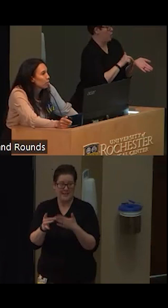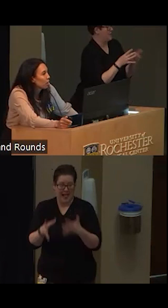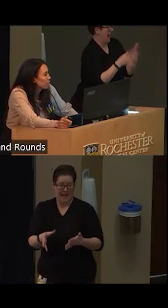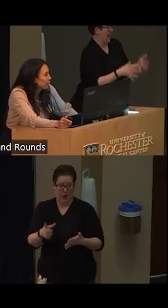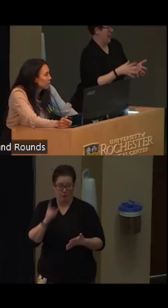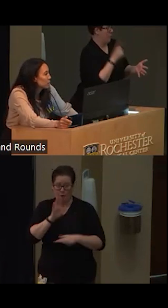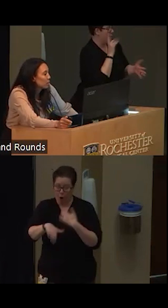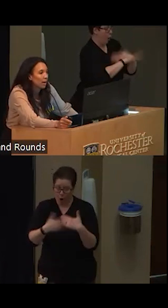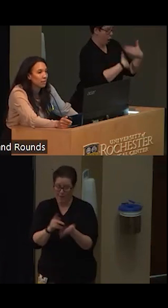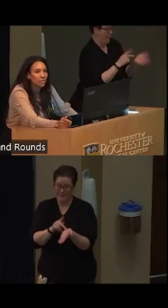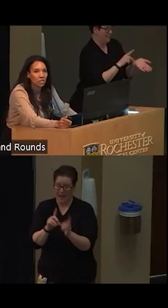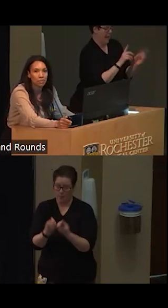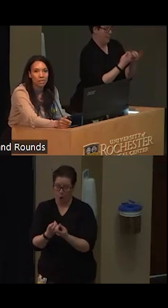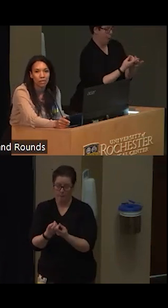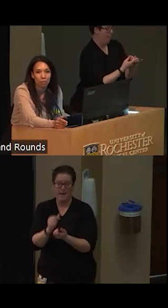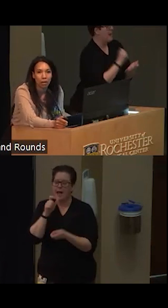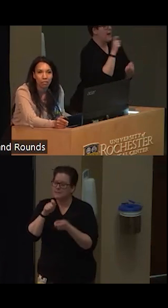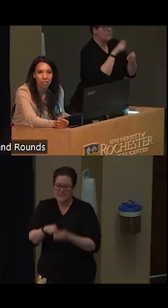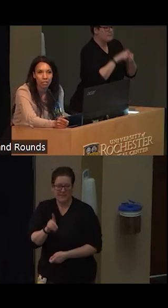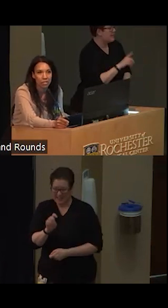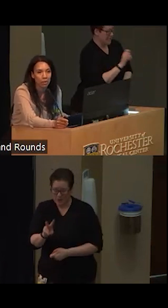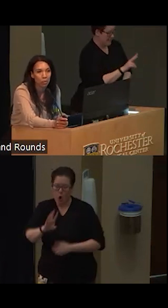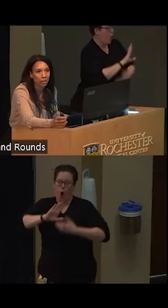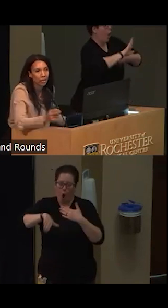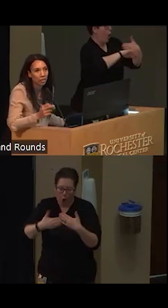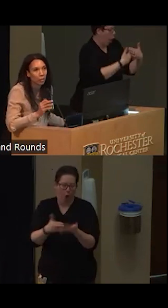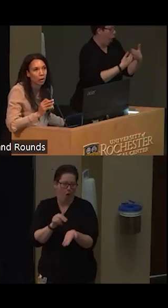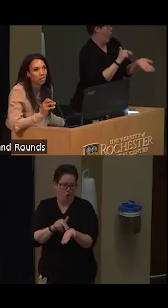the department so not division specific but all of our nurses that work here in the department